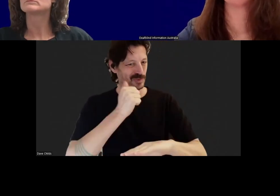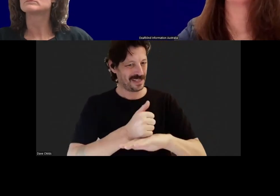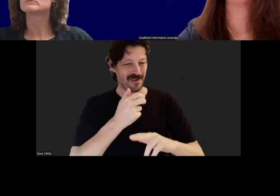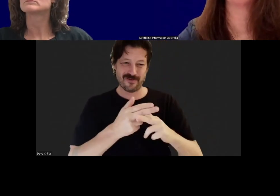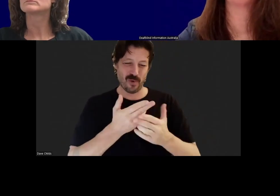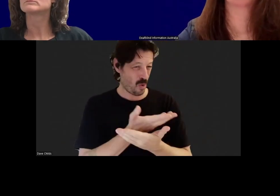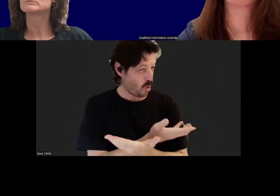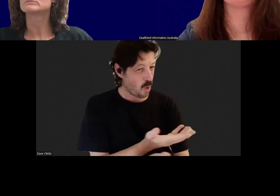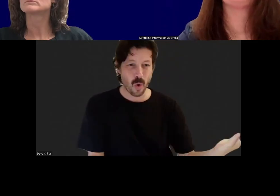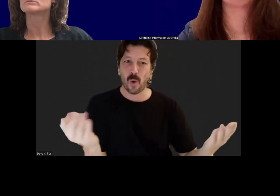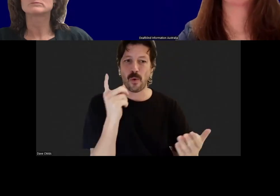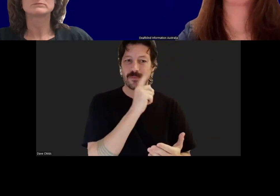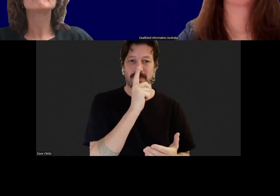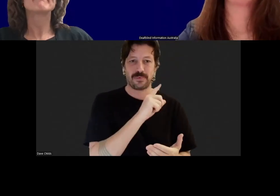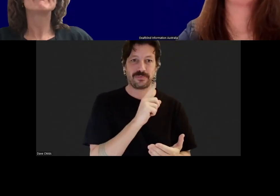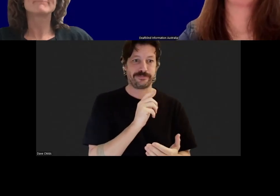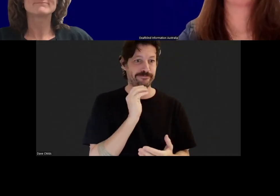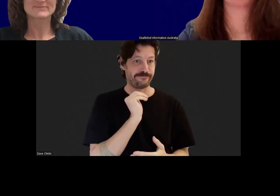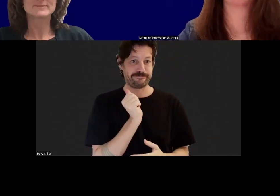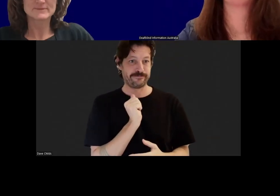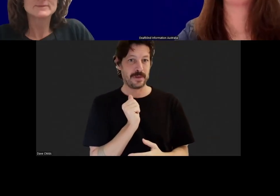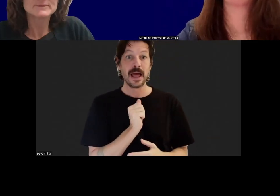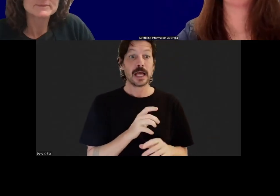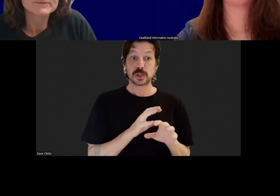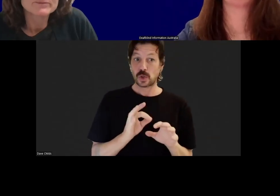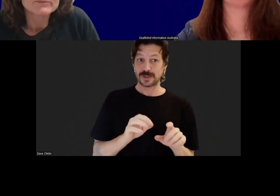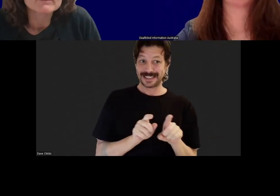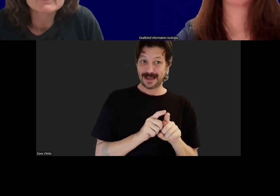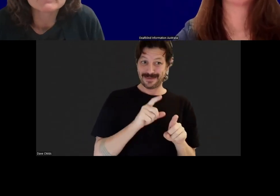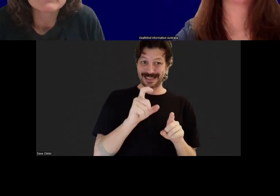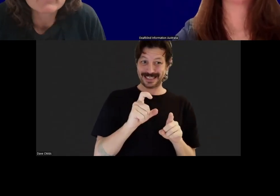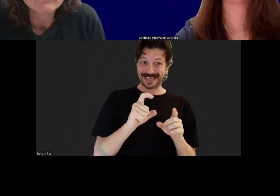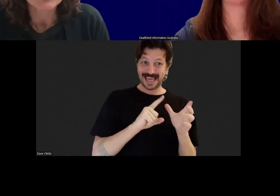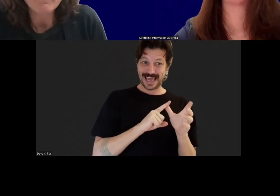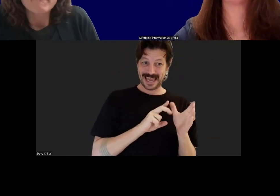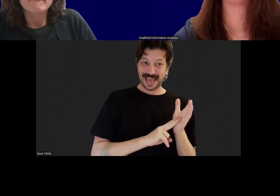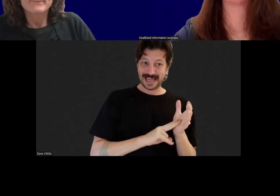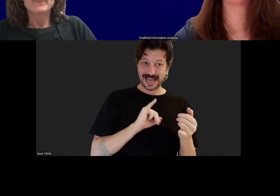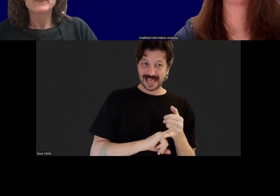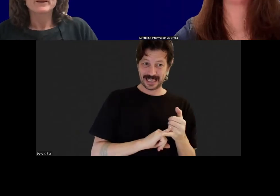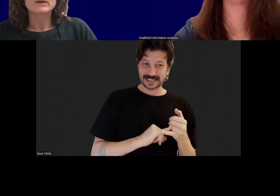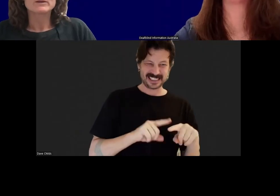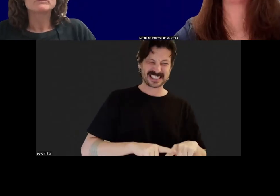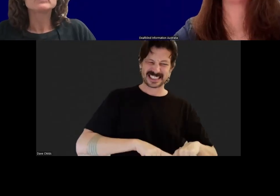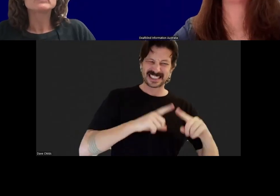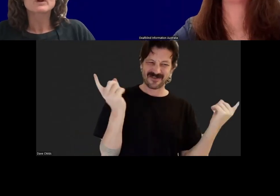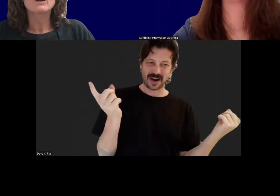and it's not the CANS. Is there anything else you want to say there or add to that Theresa?